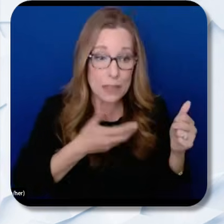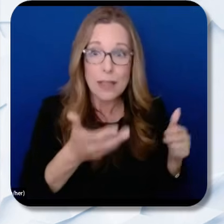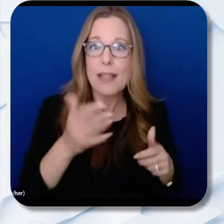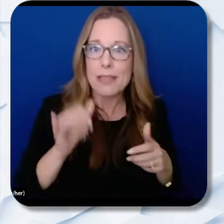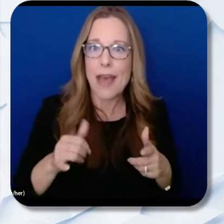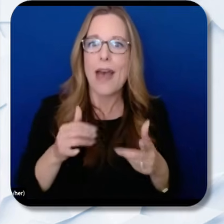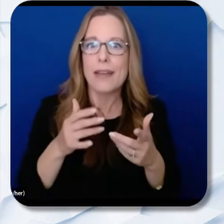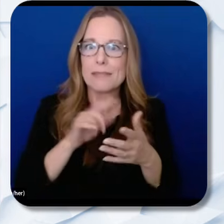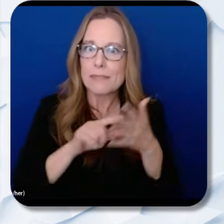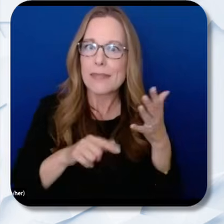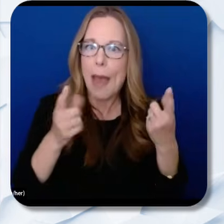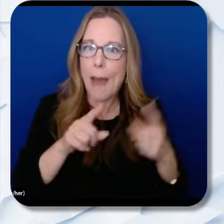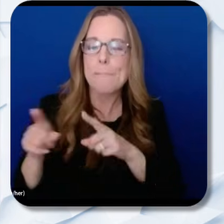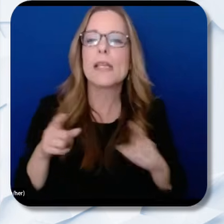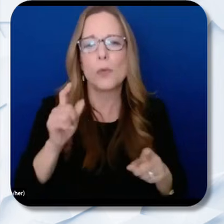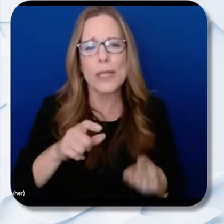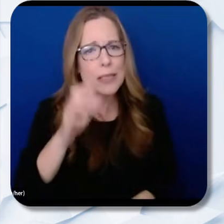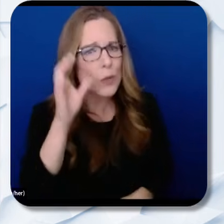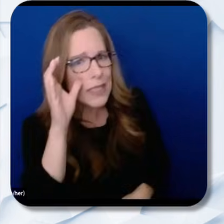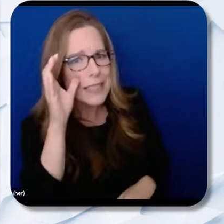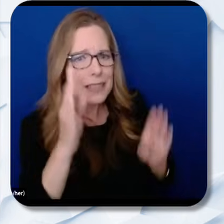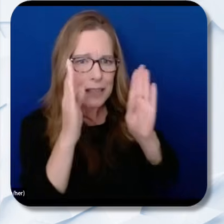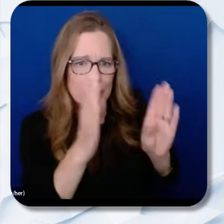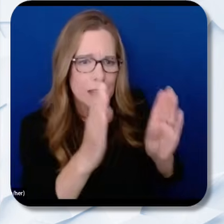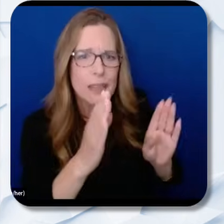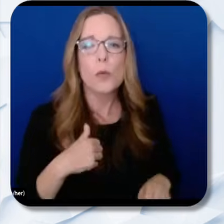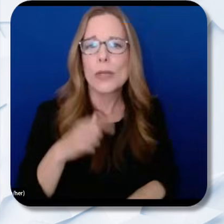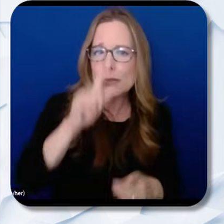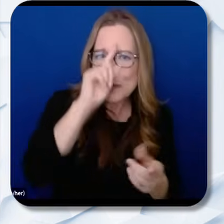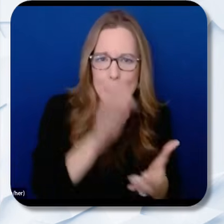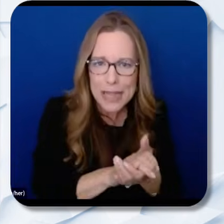And also recognize their agency in the situation. We may not know the full extent